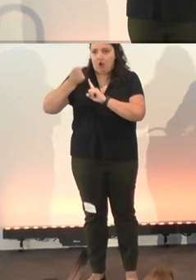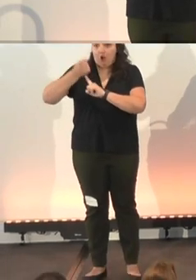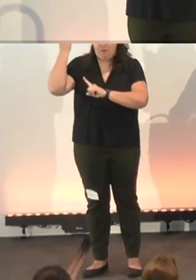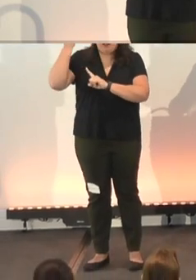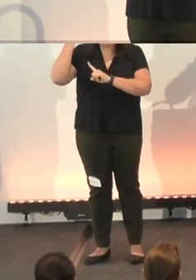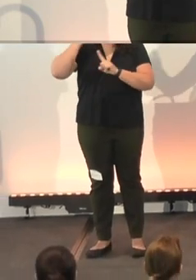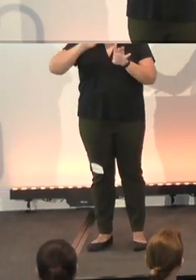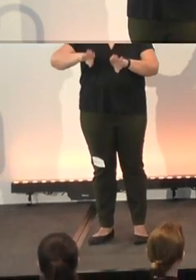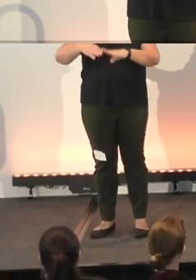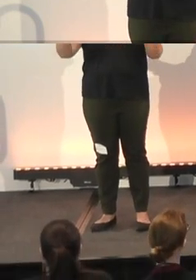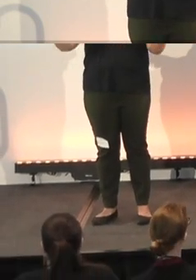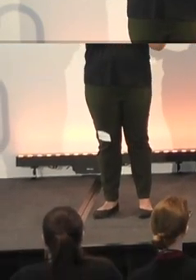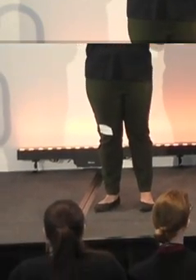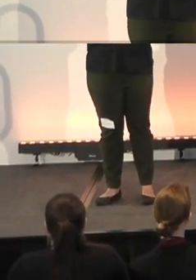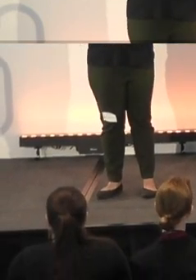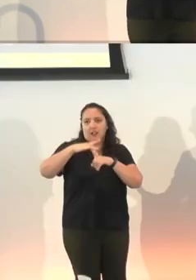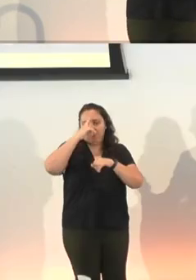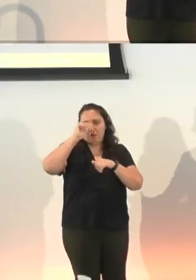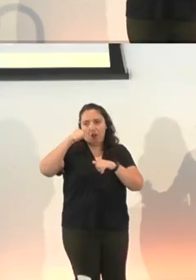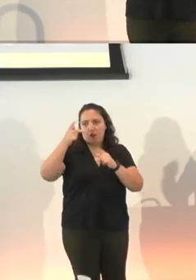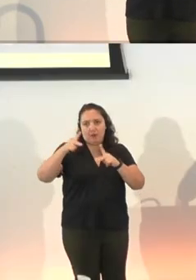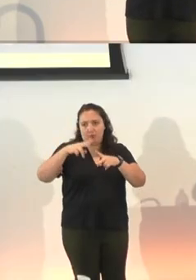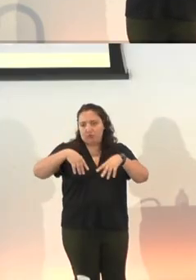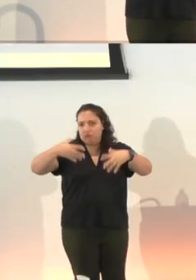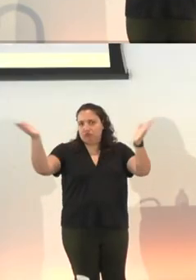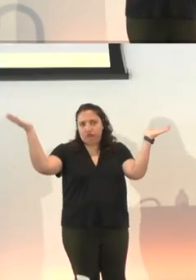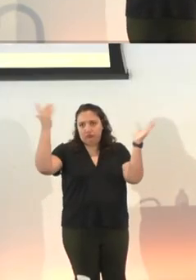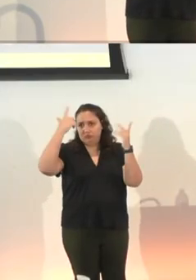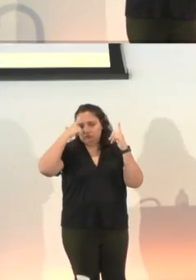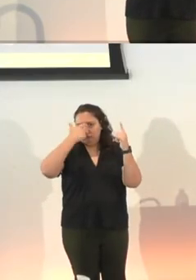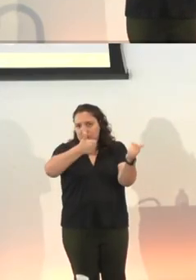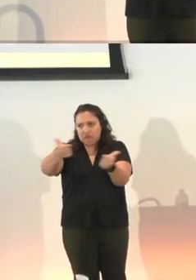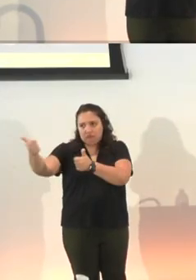be default and available to other people in the community so they could go look for other things,